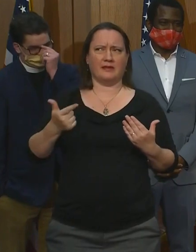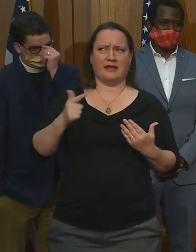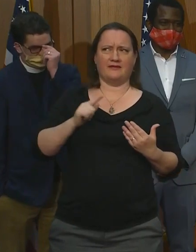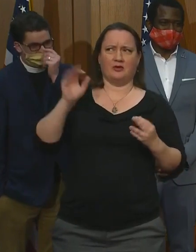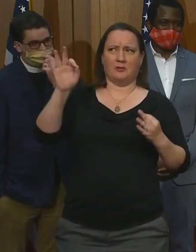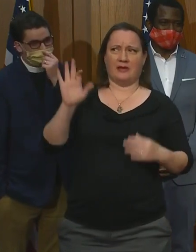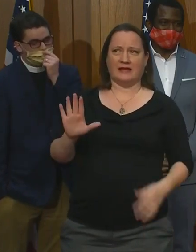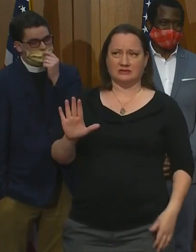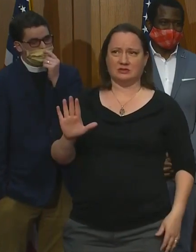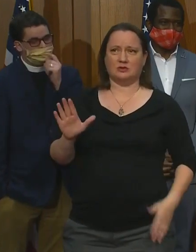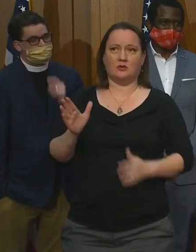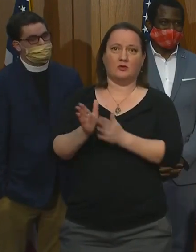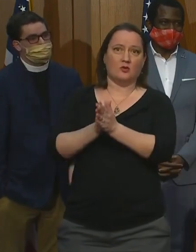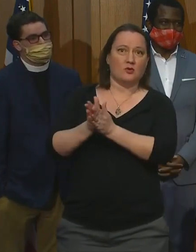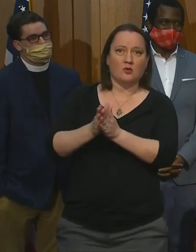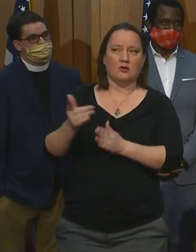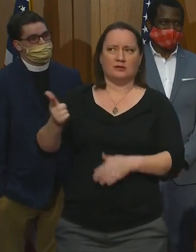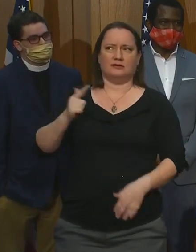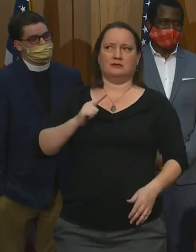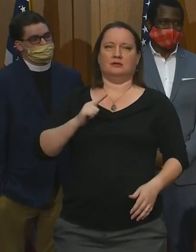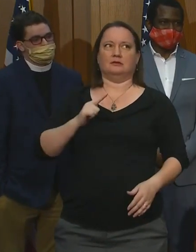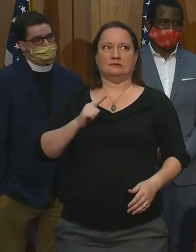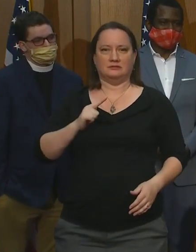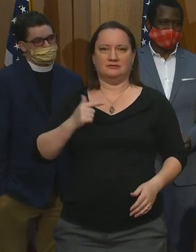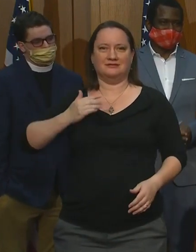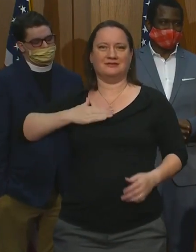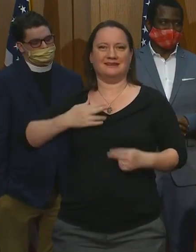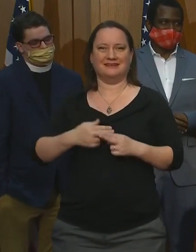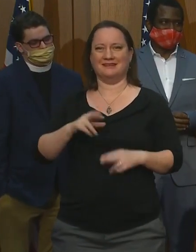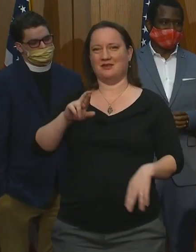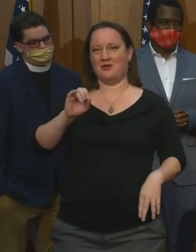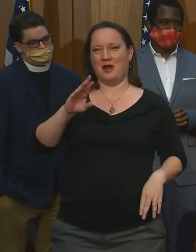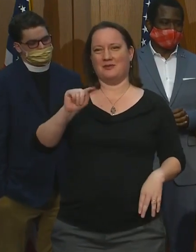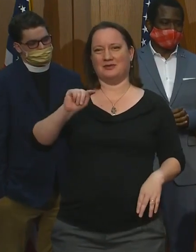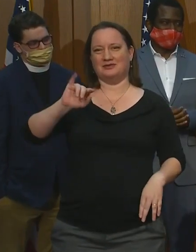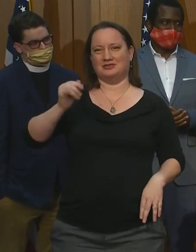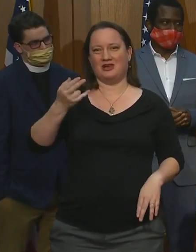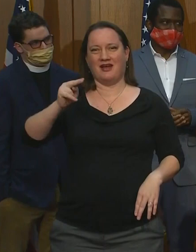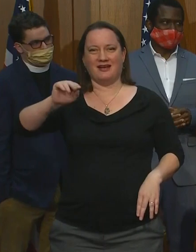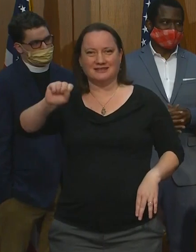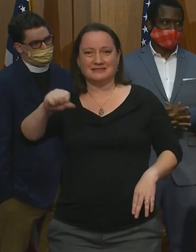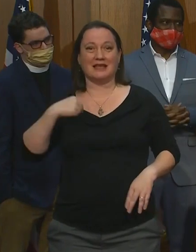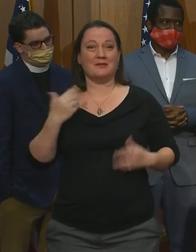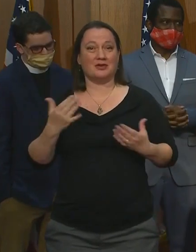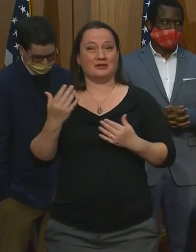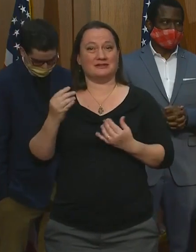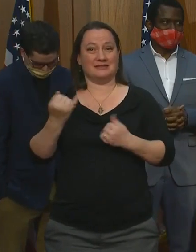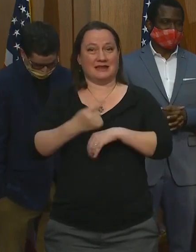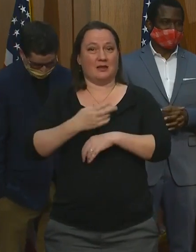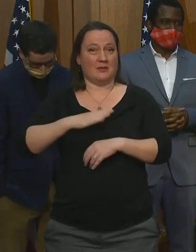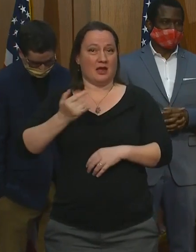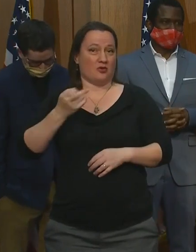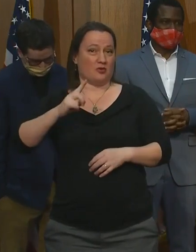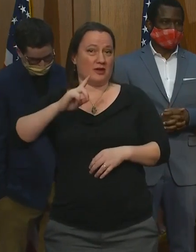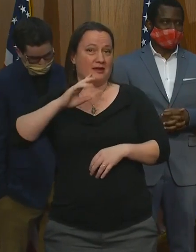FOR HEAVENLY FOLLOW PASTOR. AND MY PRESENTATION HI MY NAME IS